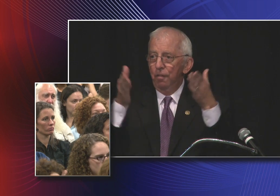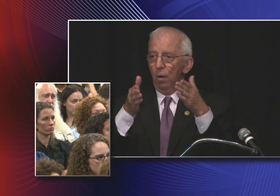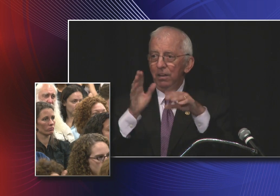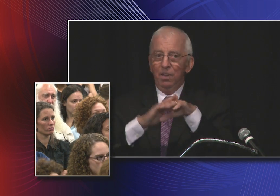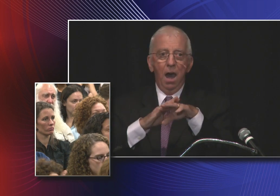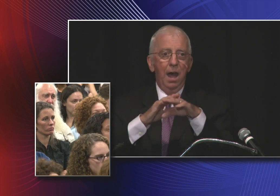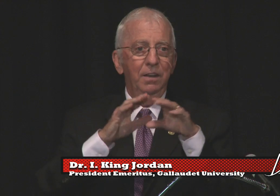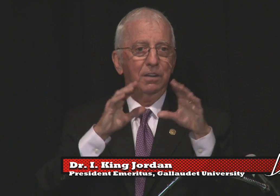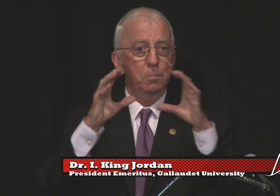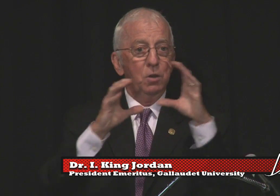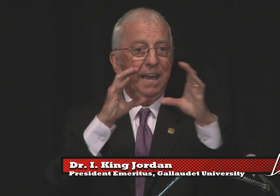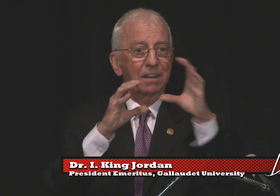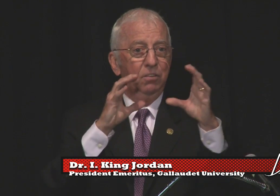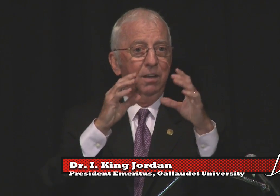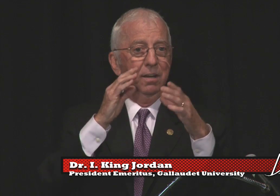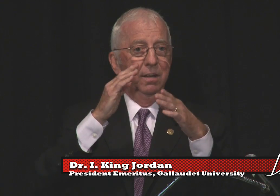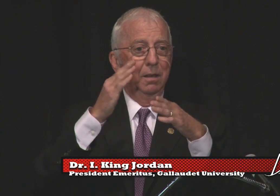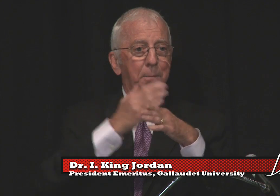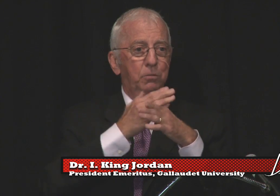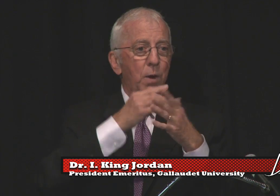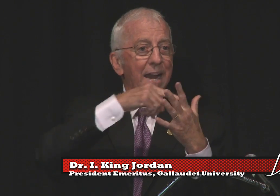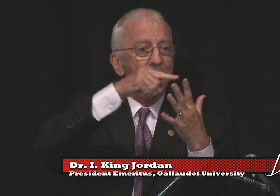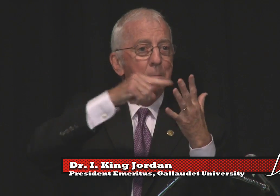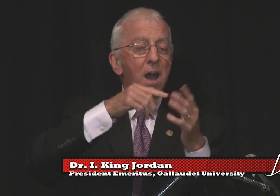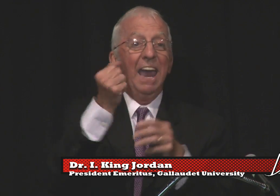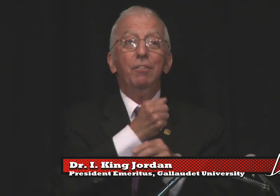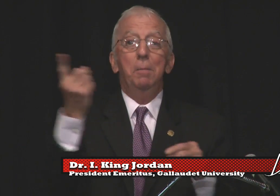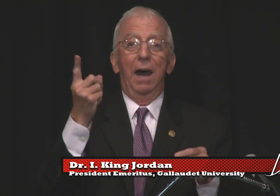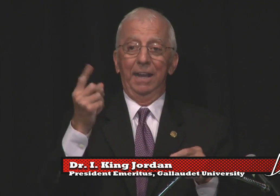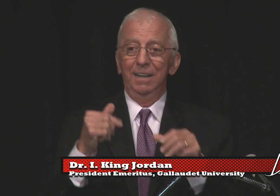Focus on communication between and among everybody,